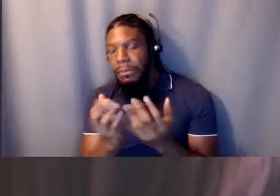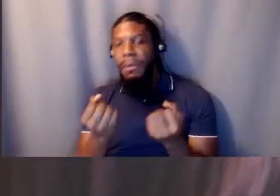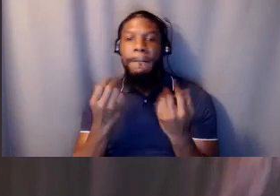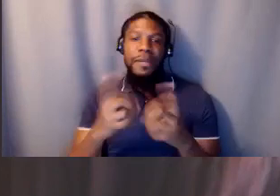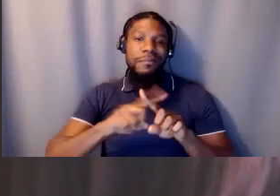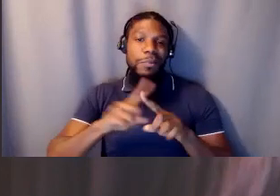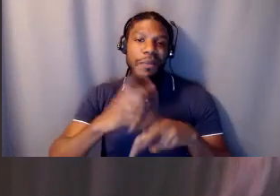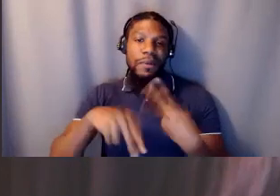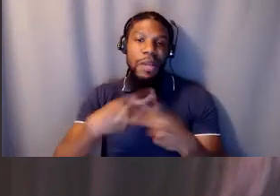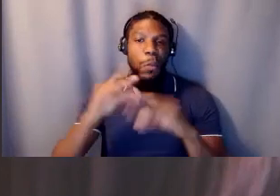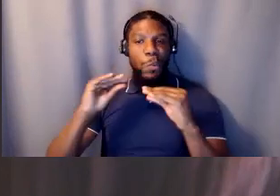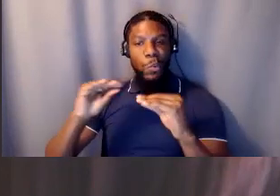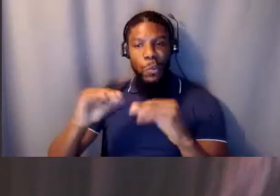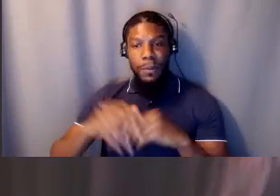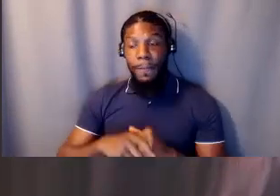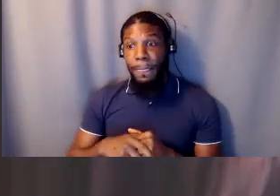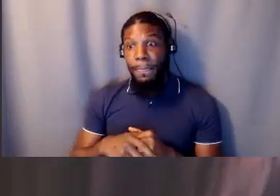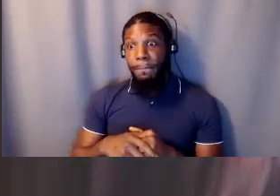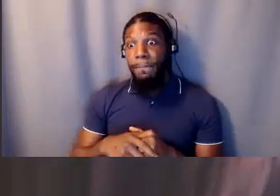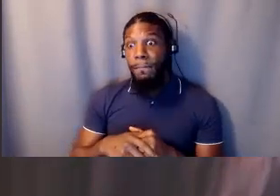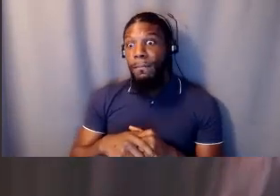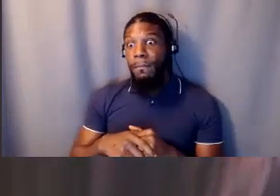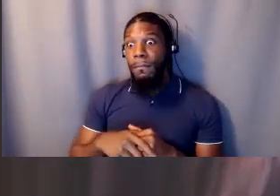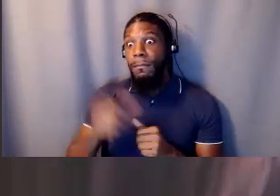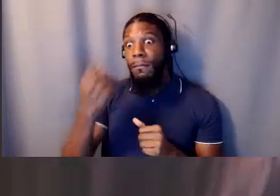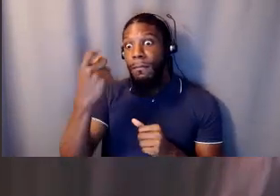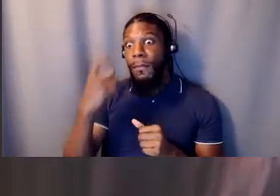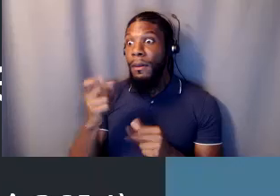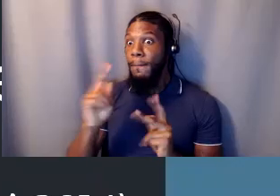But when we can offer choices, that can be really beneficial to writers.